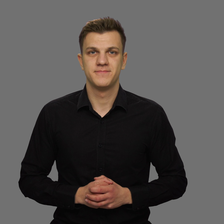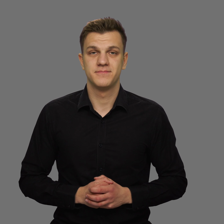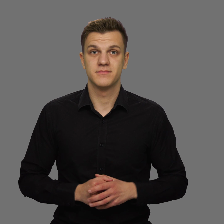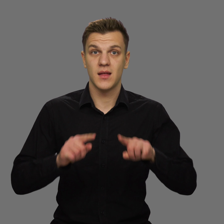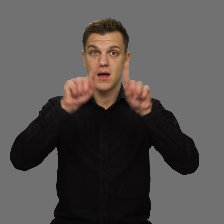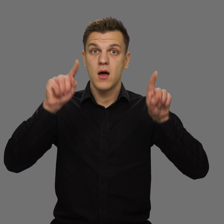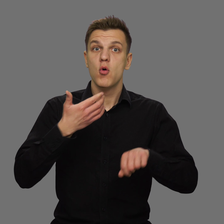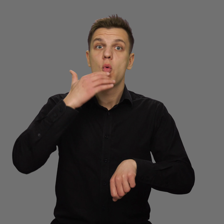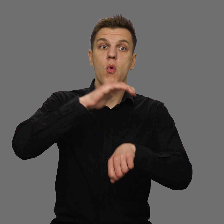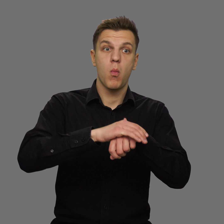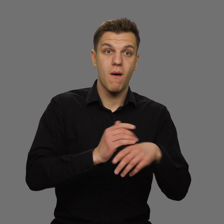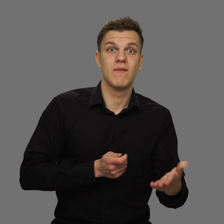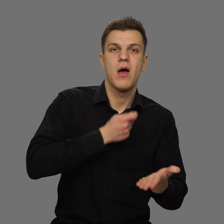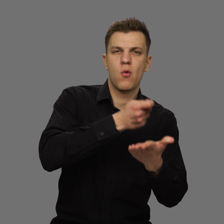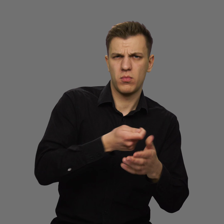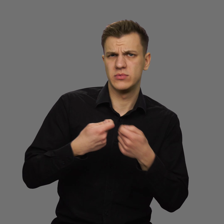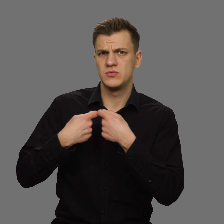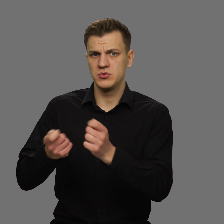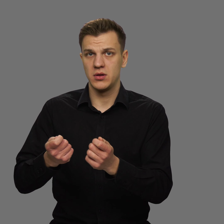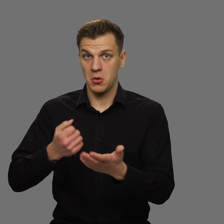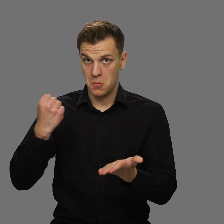Purchase and Sale Agreement